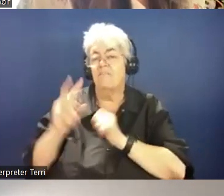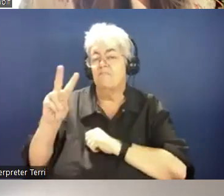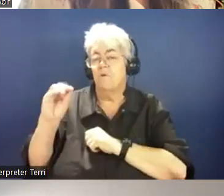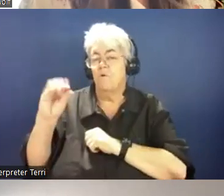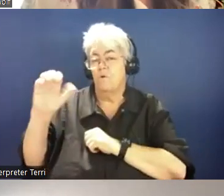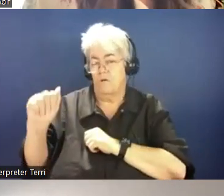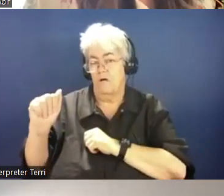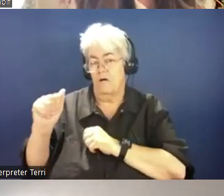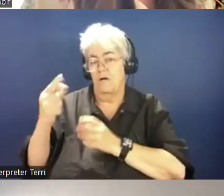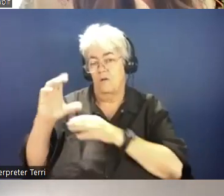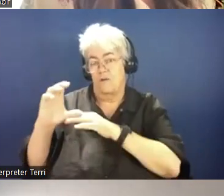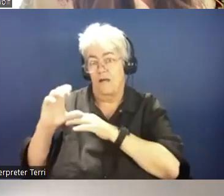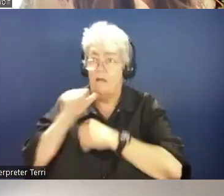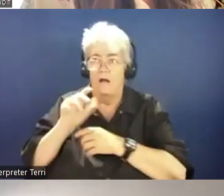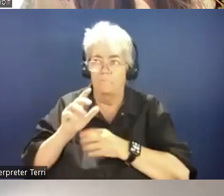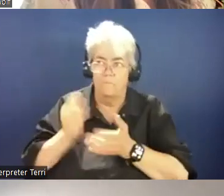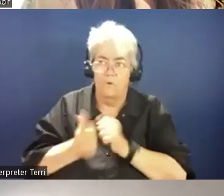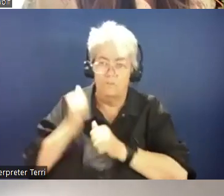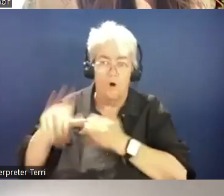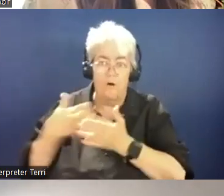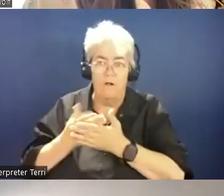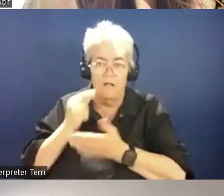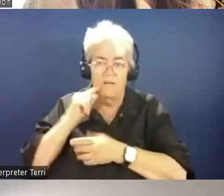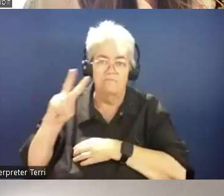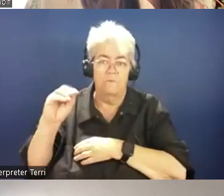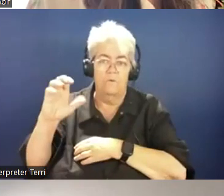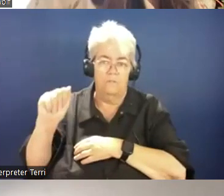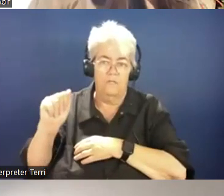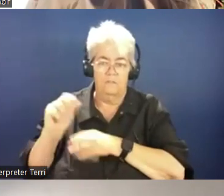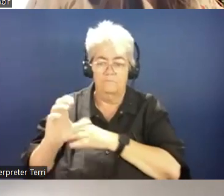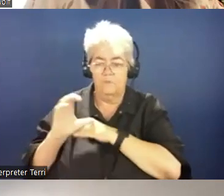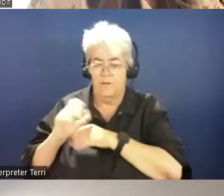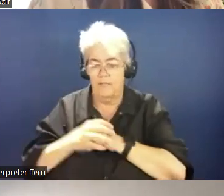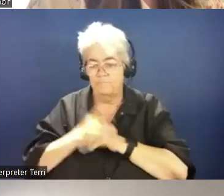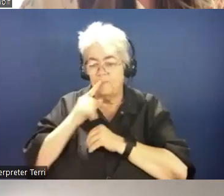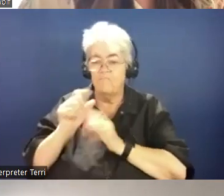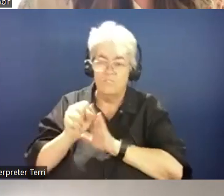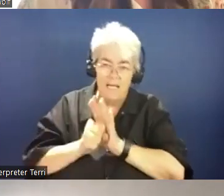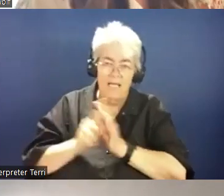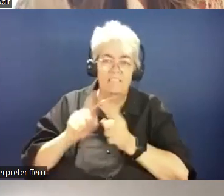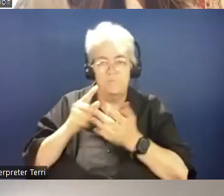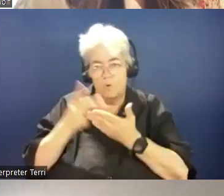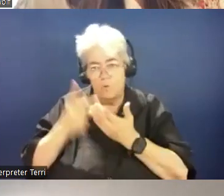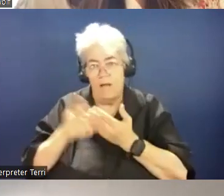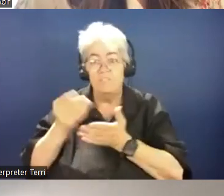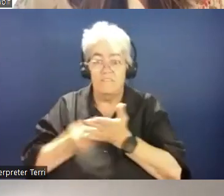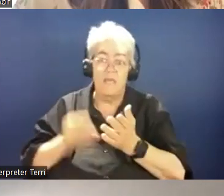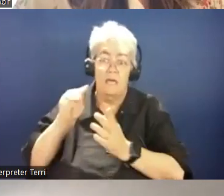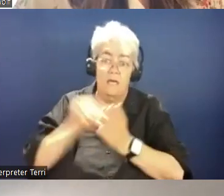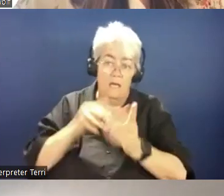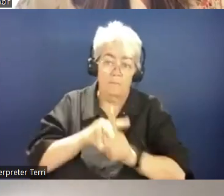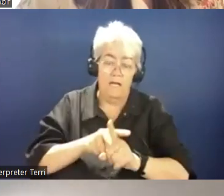VOCA grant money, not most of for the state and and for programs that are applying. There was an